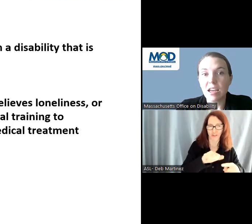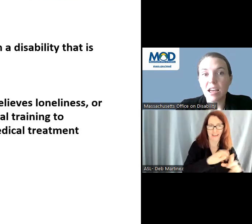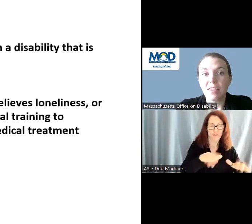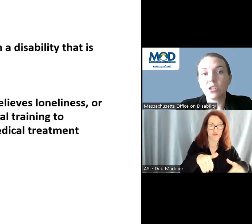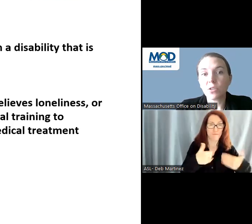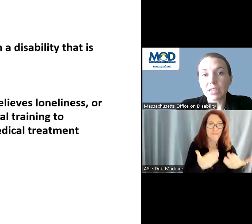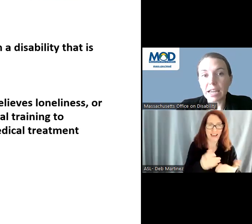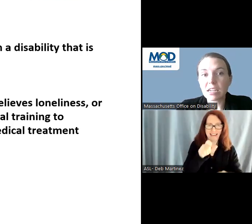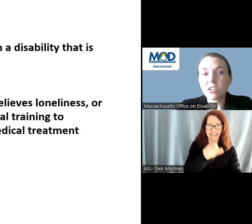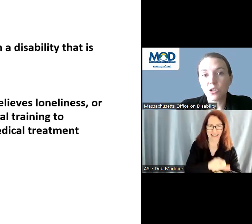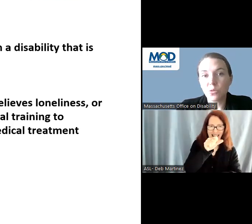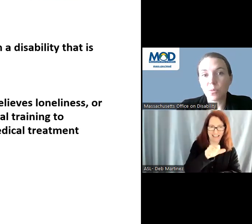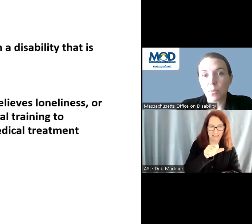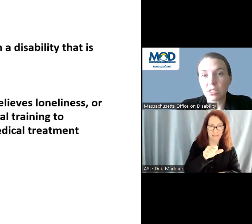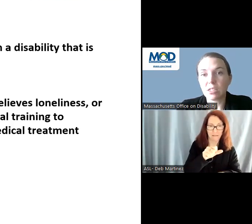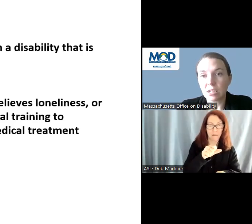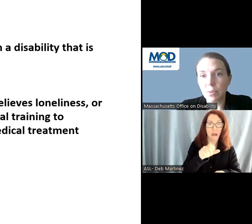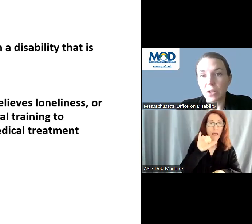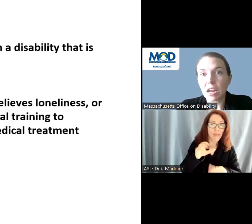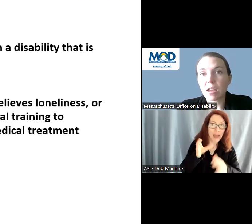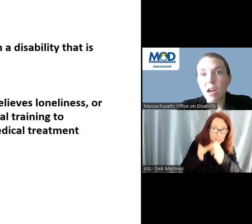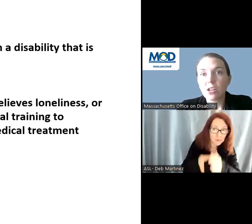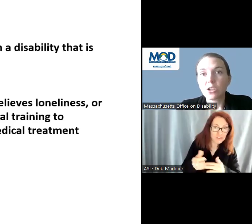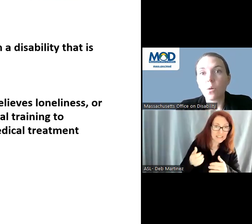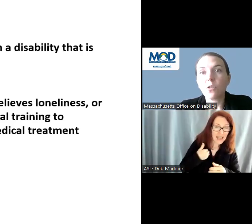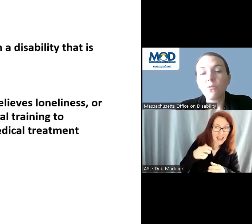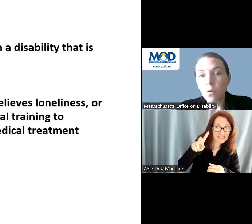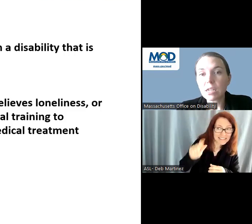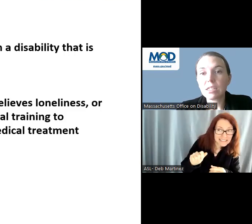that is related to the person's disability so the